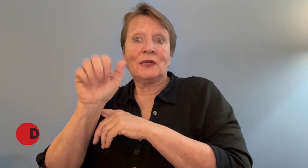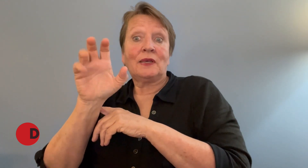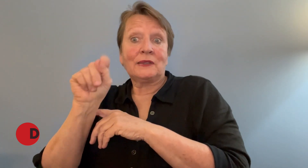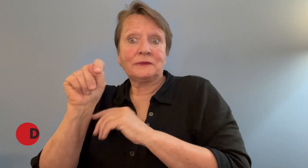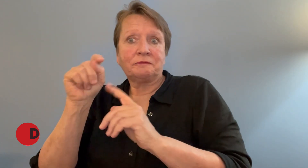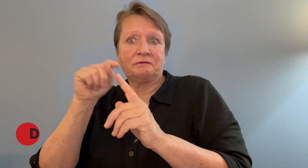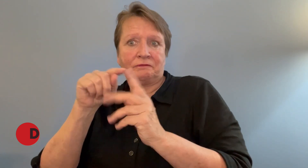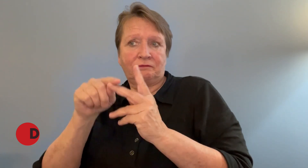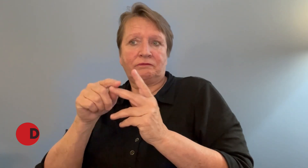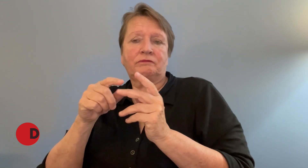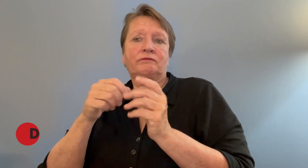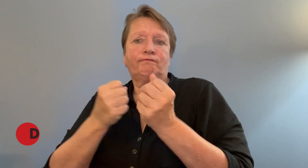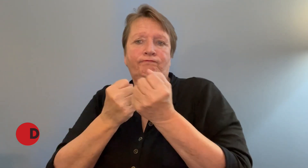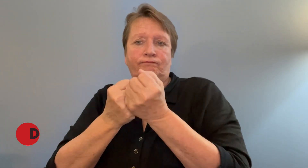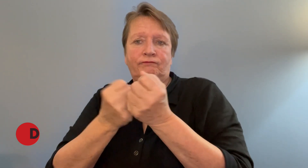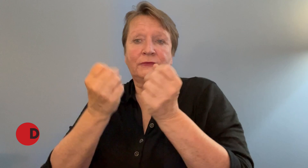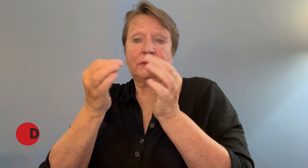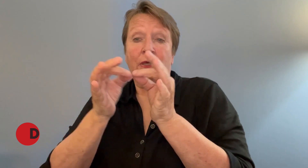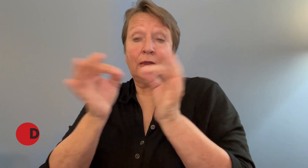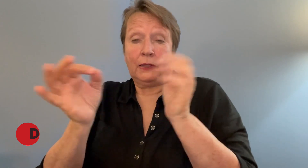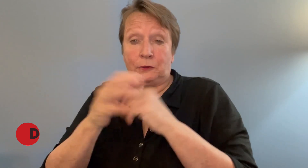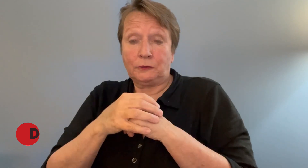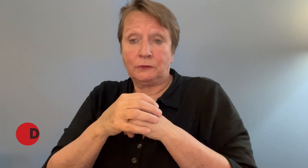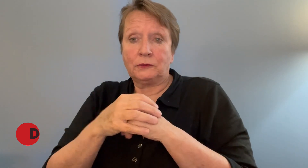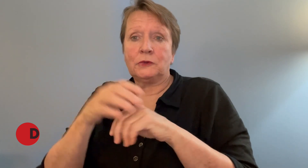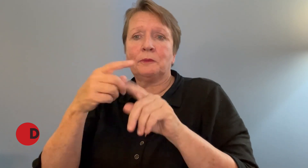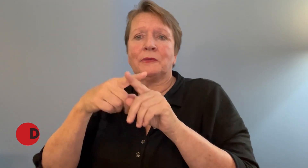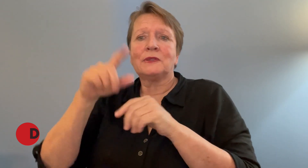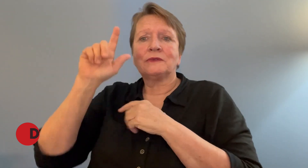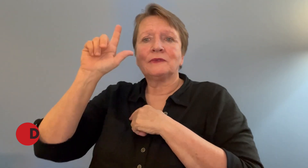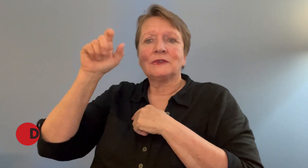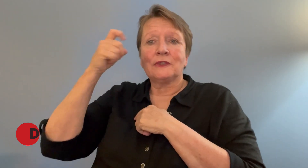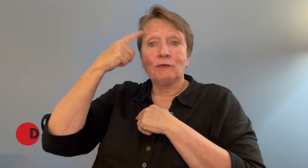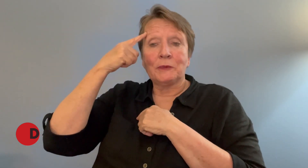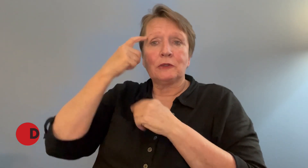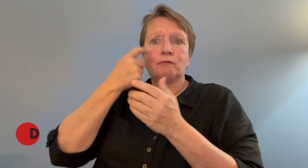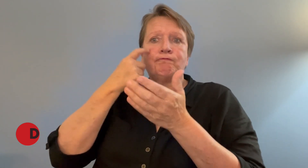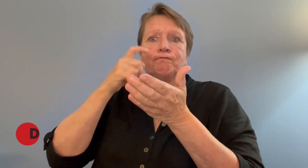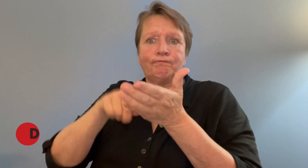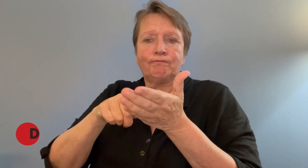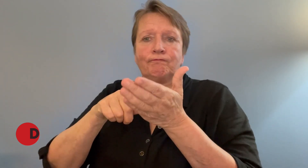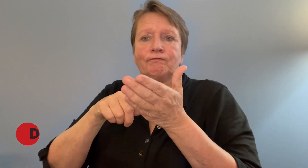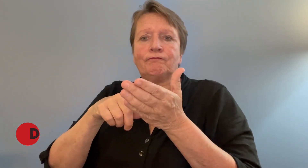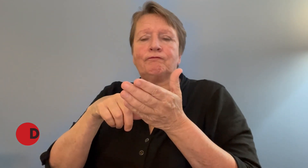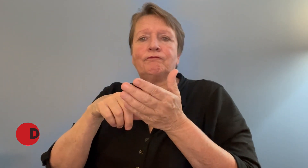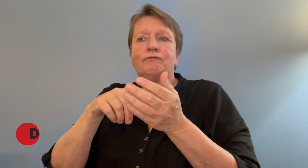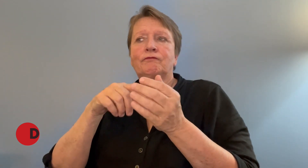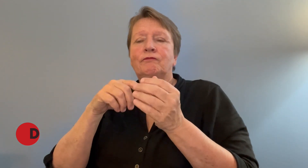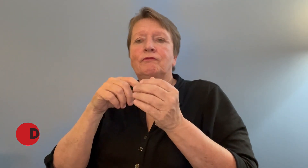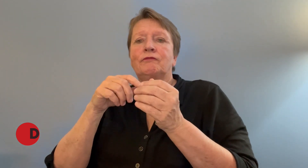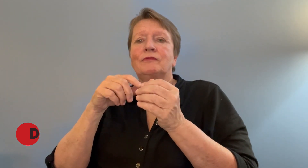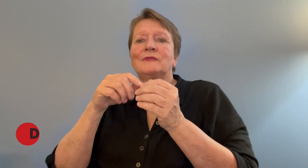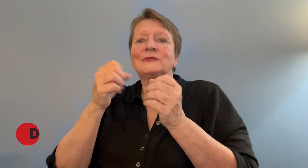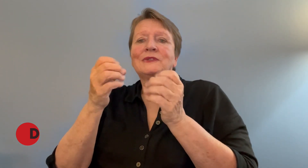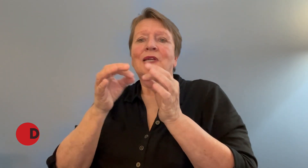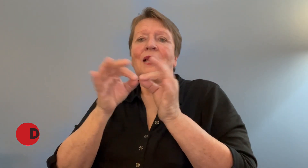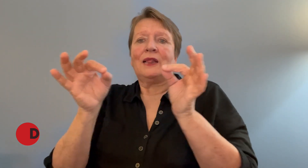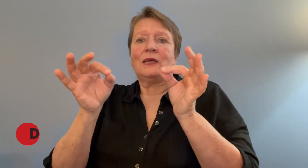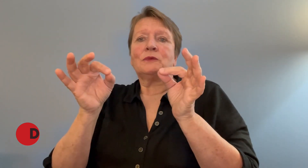sign language, and the governments who recognize sign languages